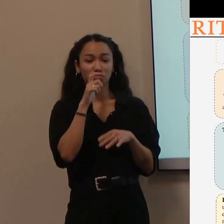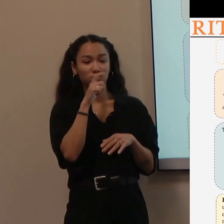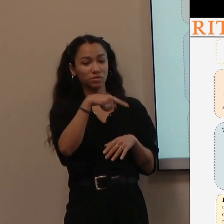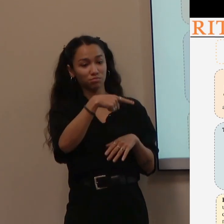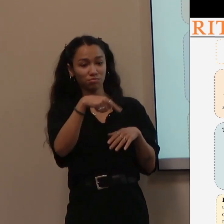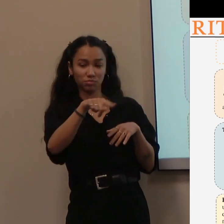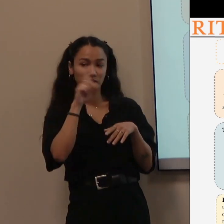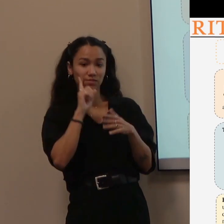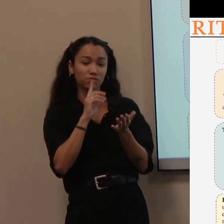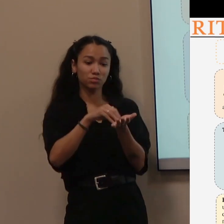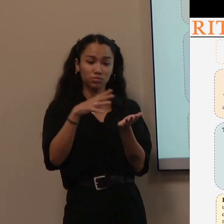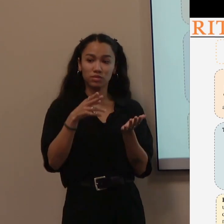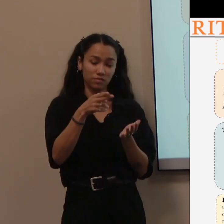And at most mainstream schools,